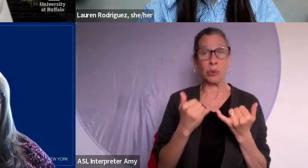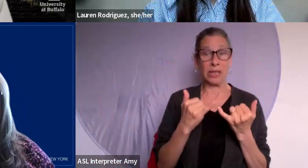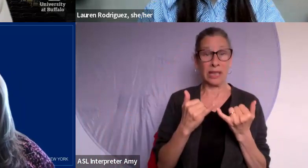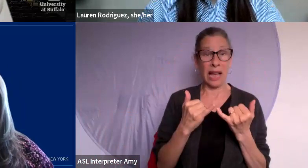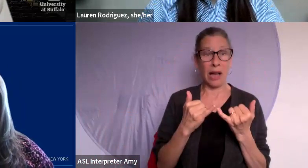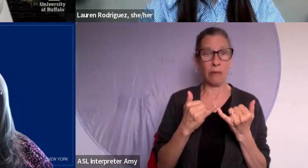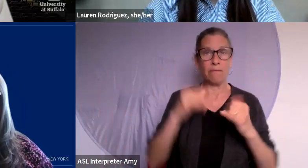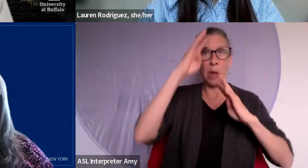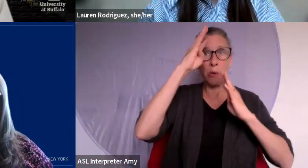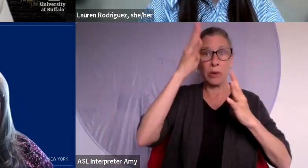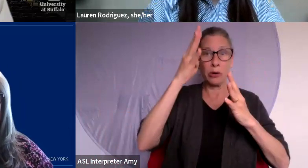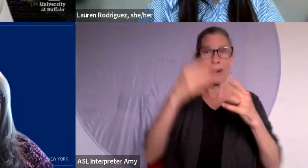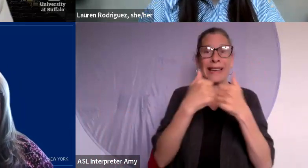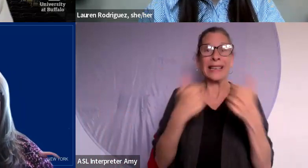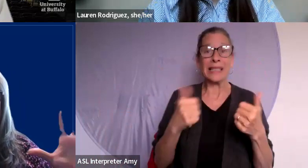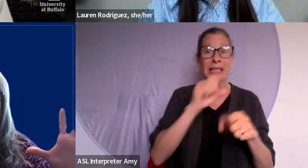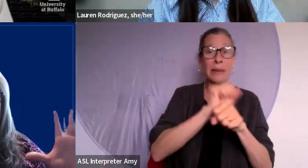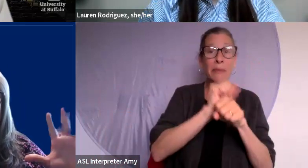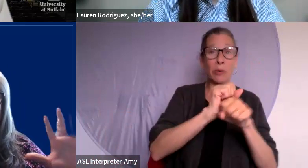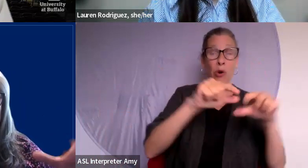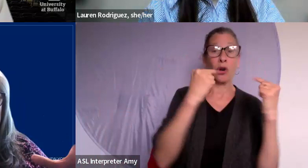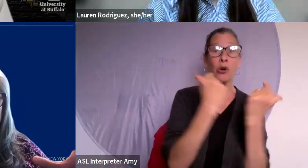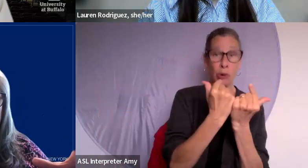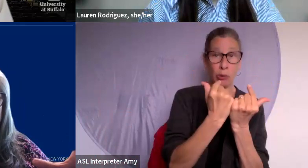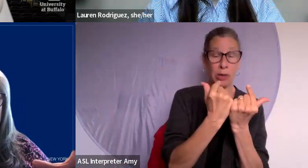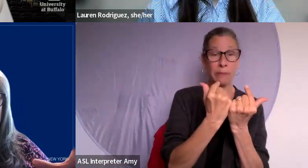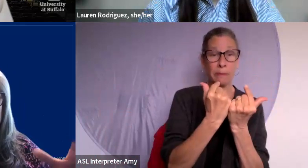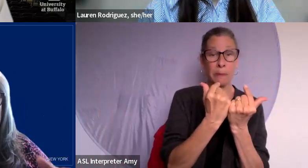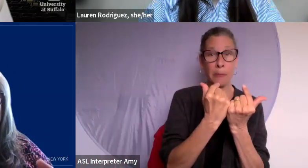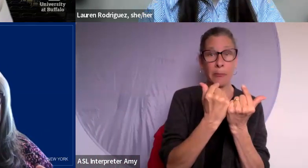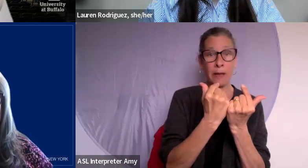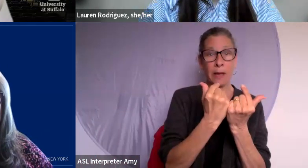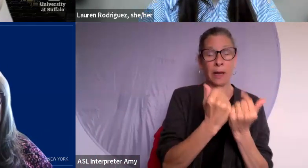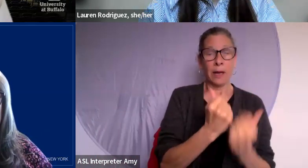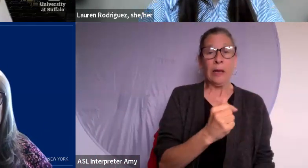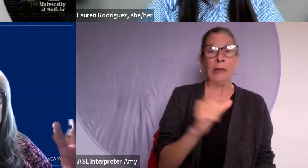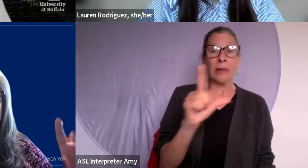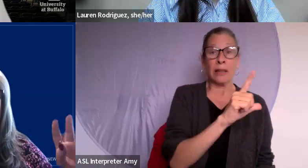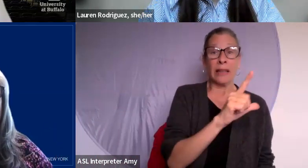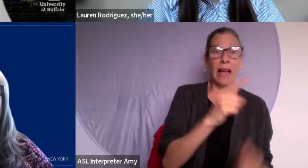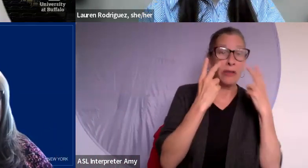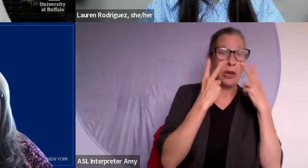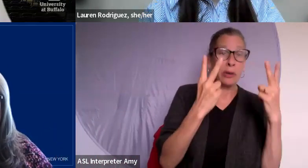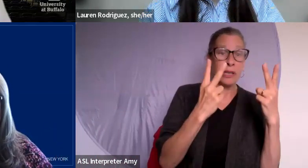created this separate workgroup. And this is, on the left hand side, you'll see there are several work streams to this